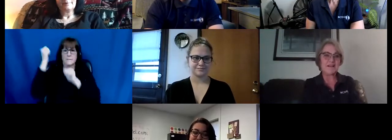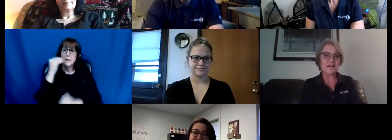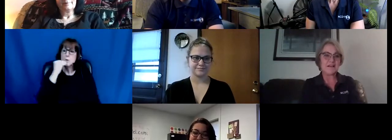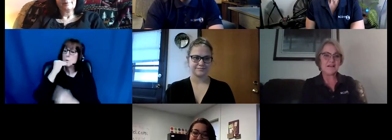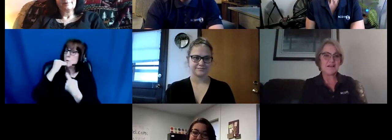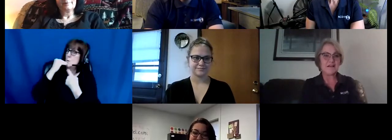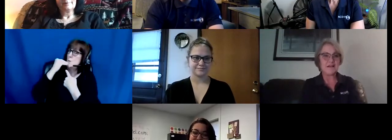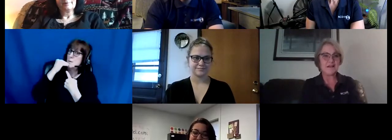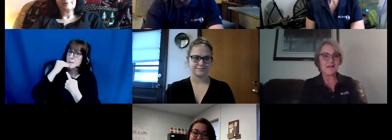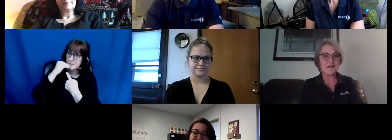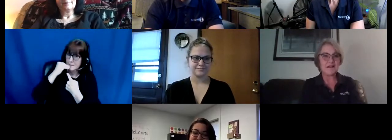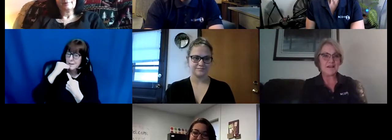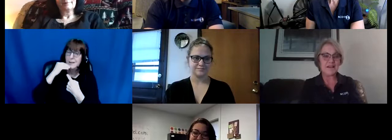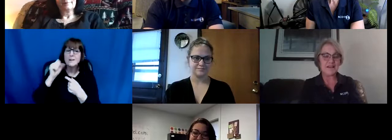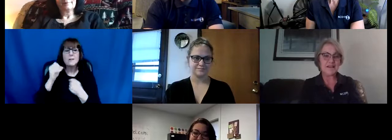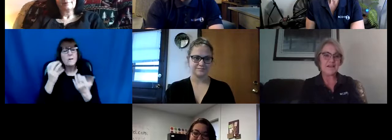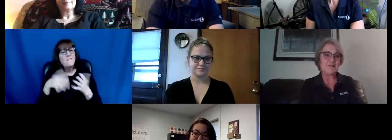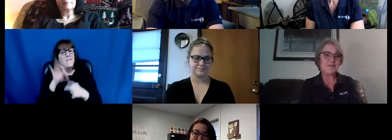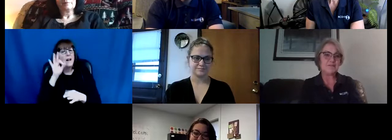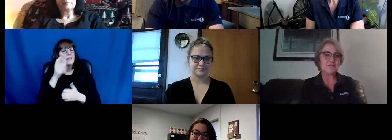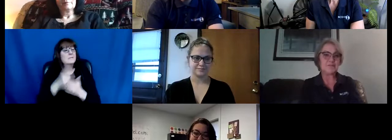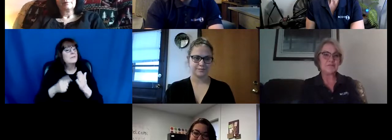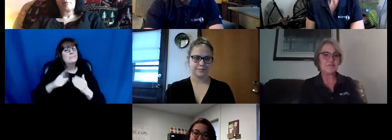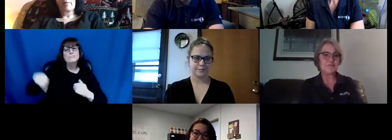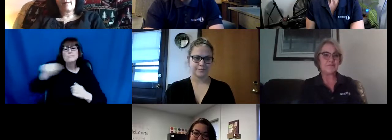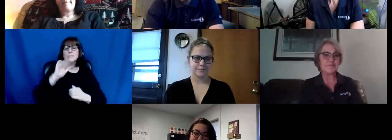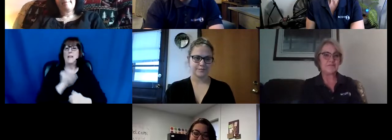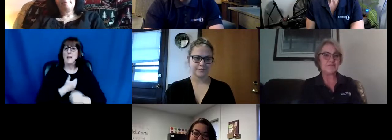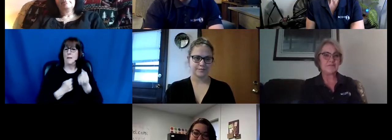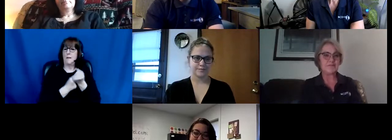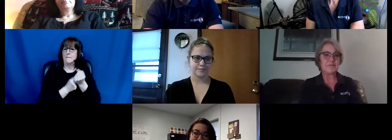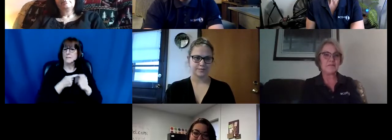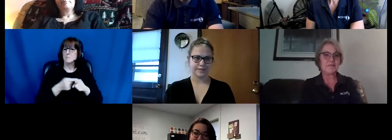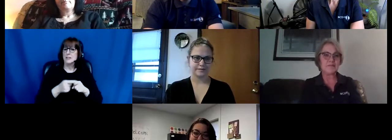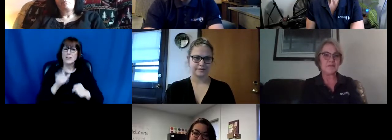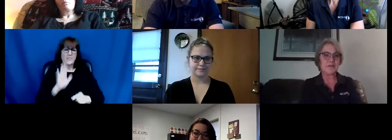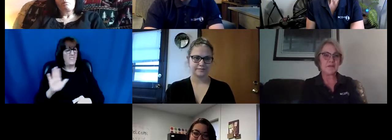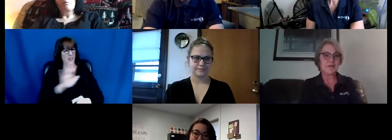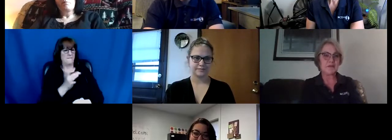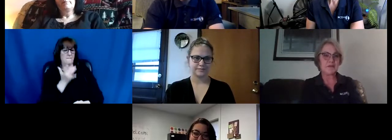I wanted to find out what some of our advocacy specialists favorite family traditions are